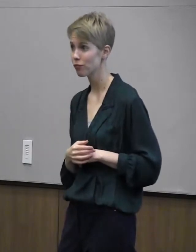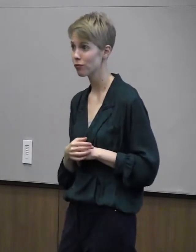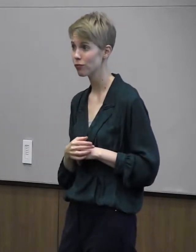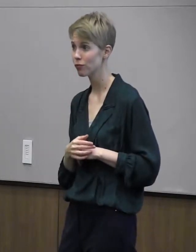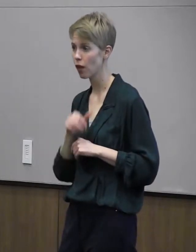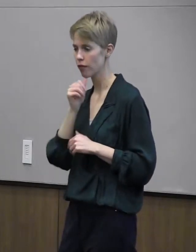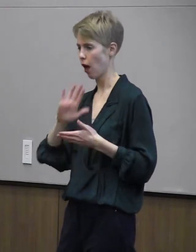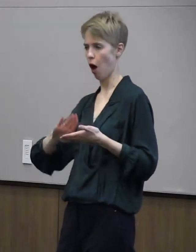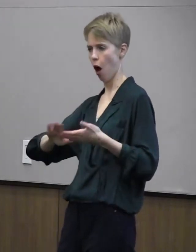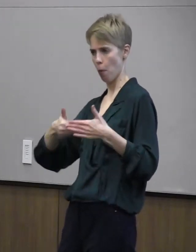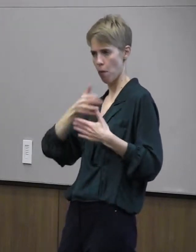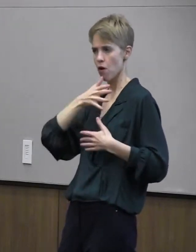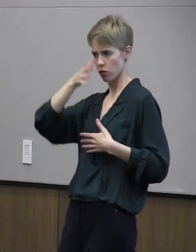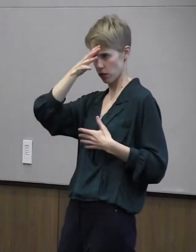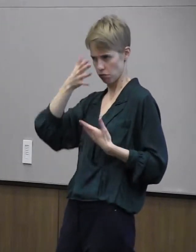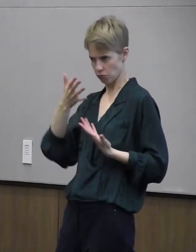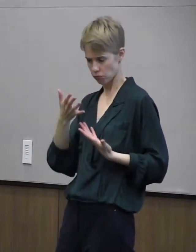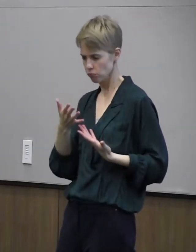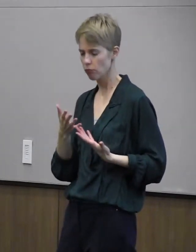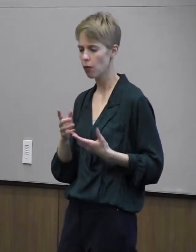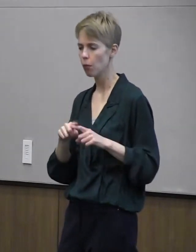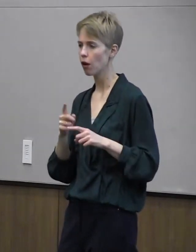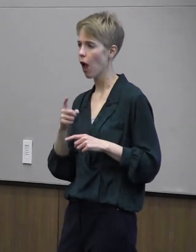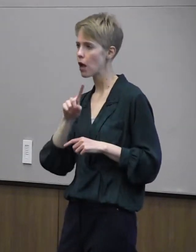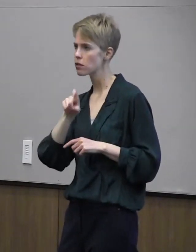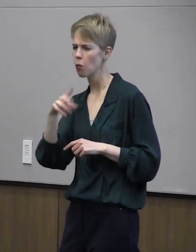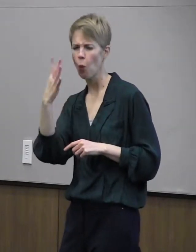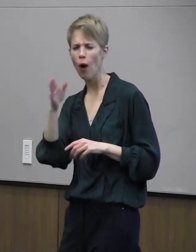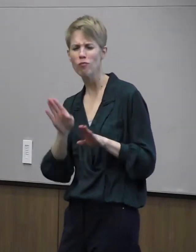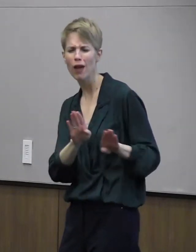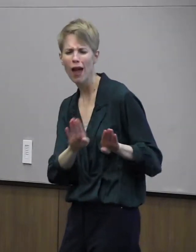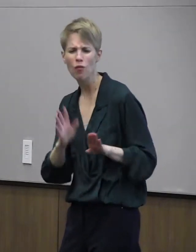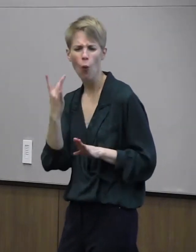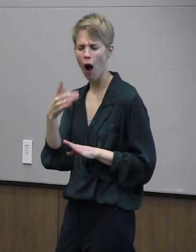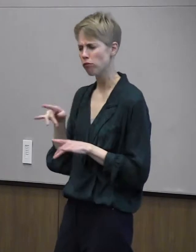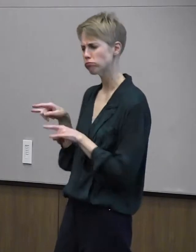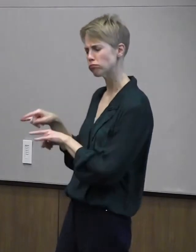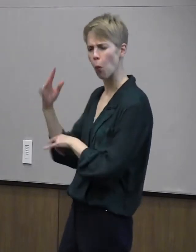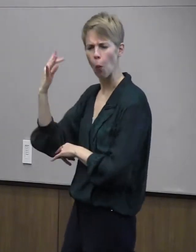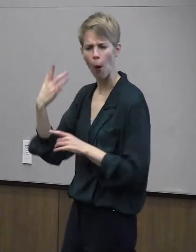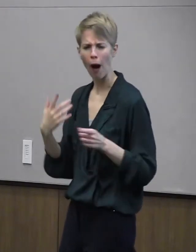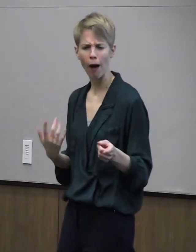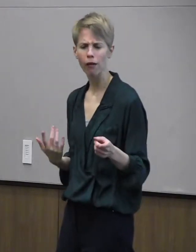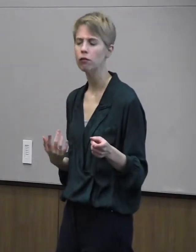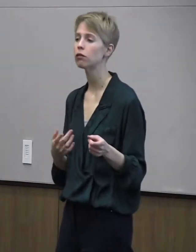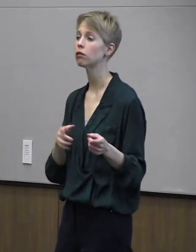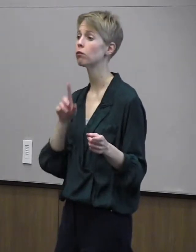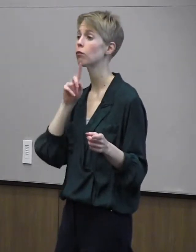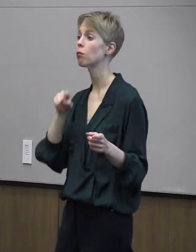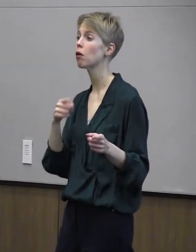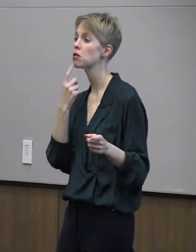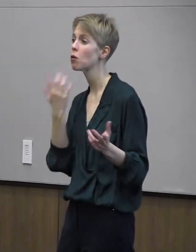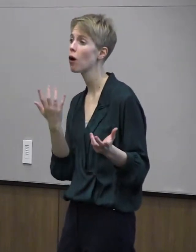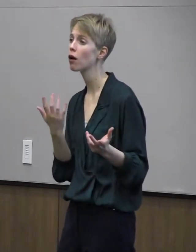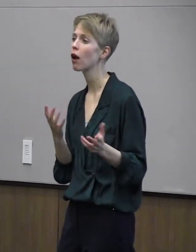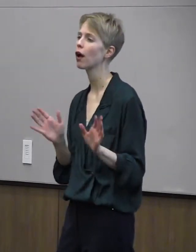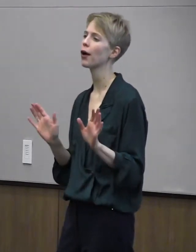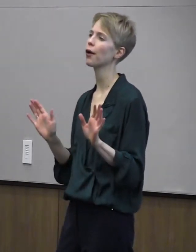course. Why they behave that way at home they would reply, "oh hang it all, one